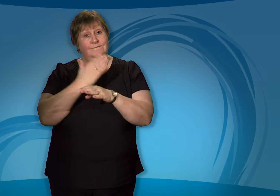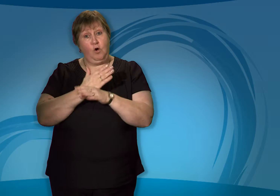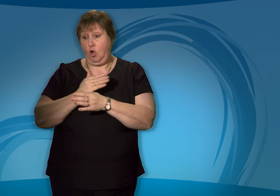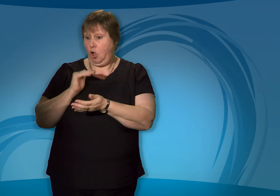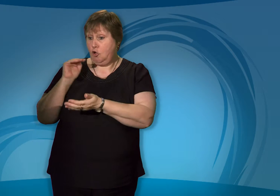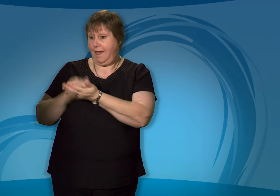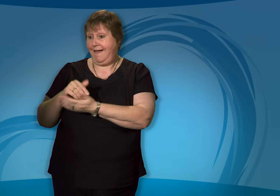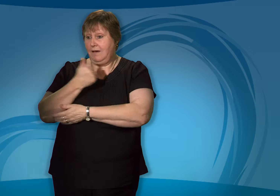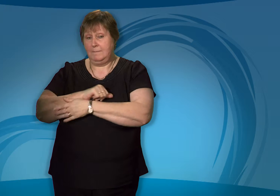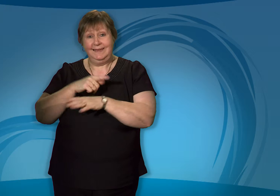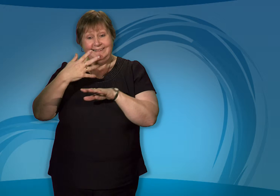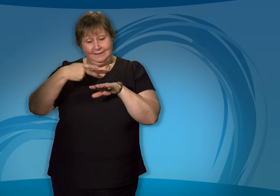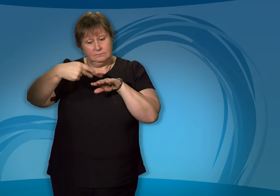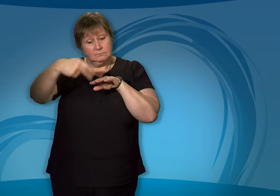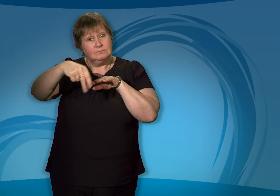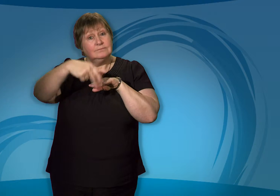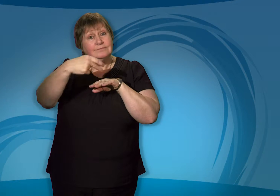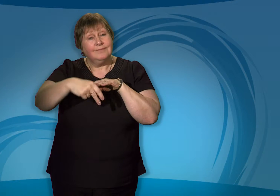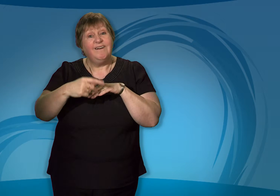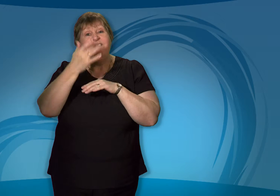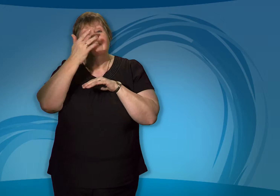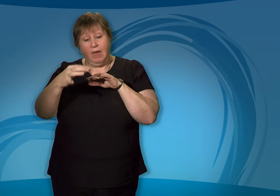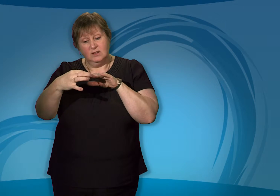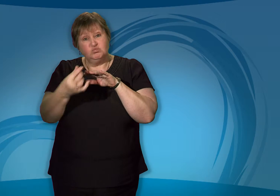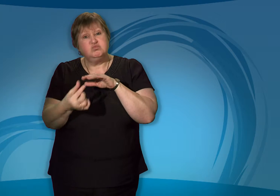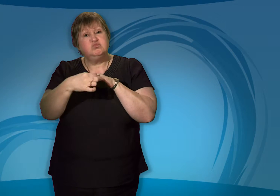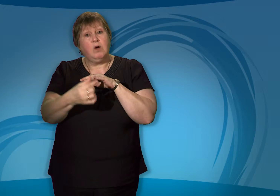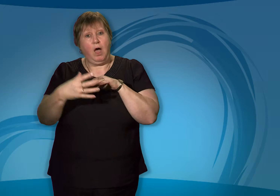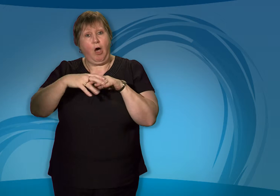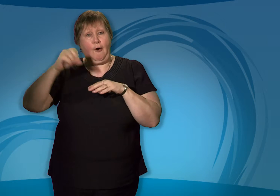Before you arrive please remove all nail polish and false nails